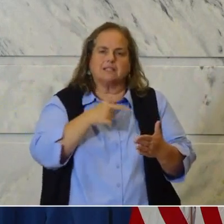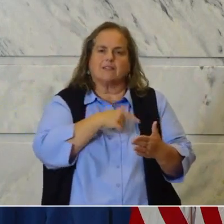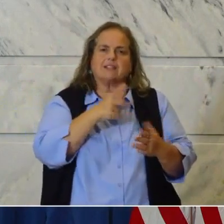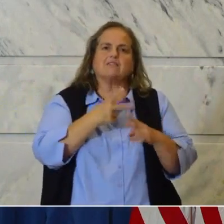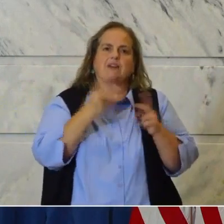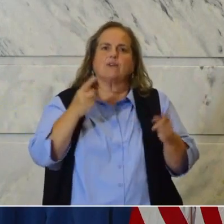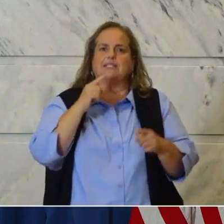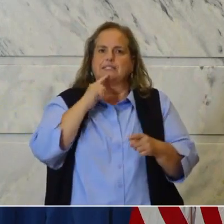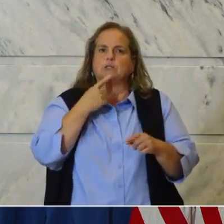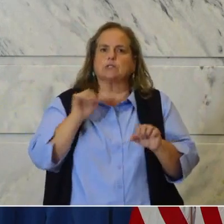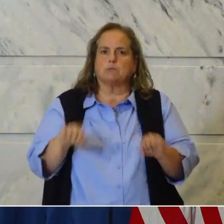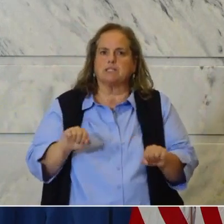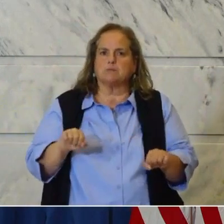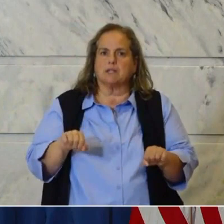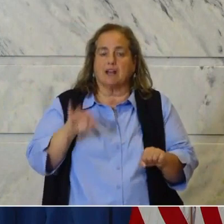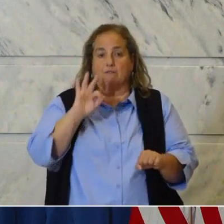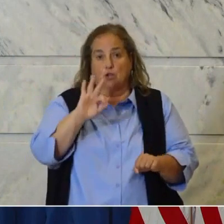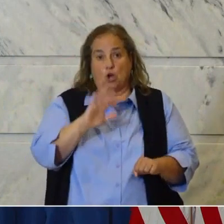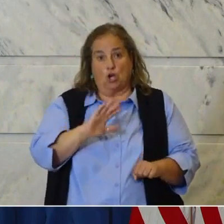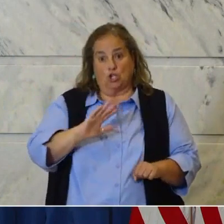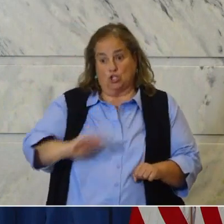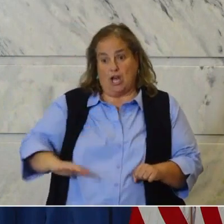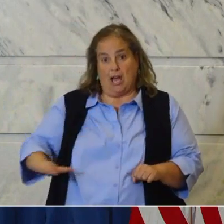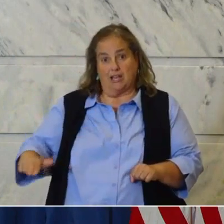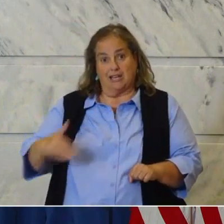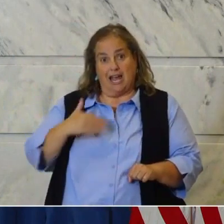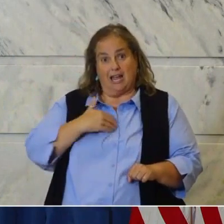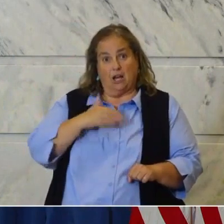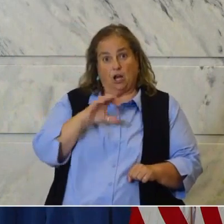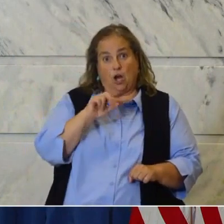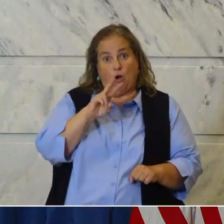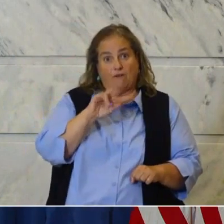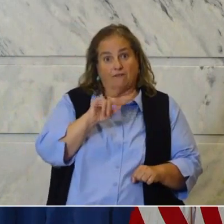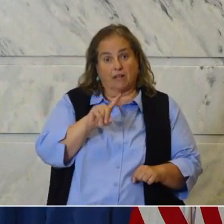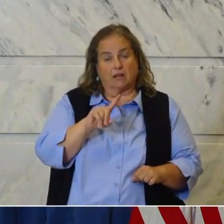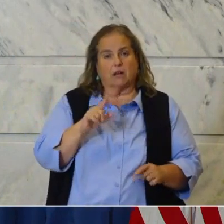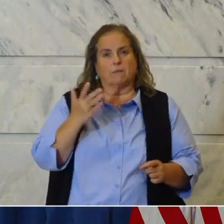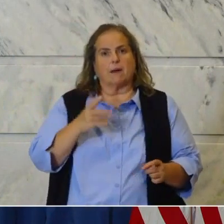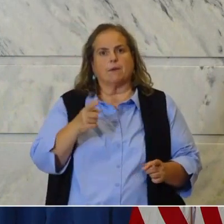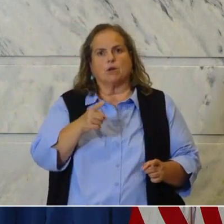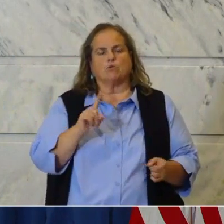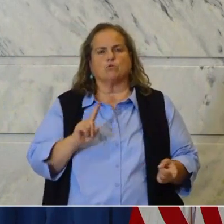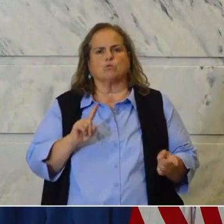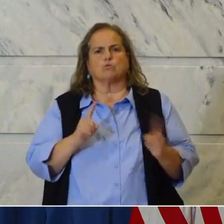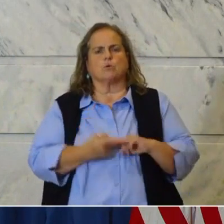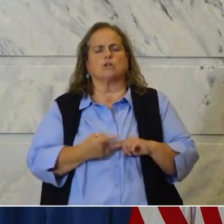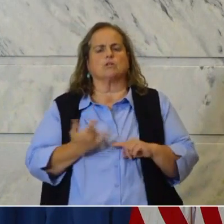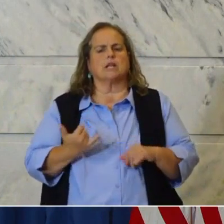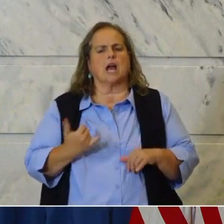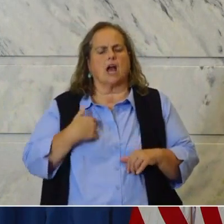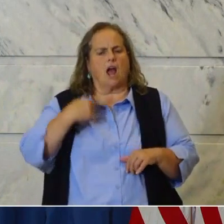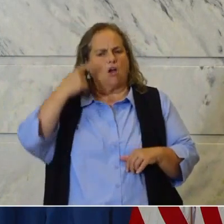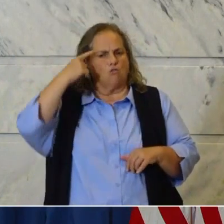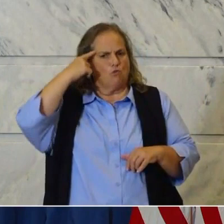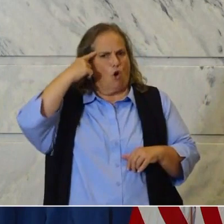then maybe it switches and says, Maybe I thought it was it was worth it at the start, but now I'm looking at potentially short term heart disease.